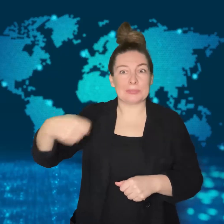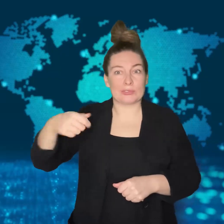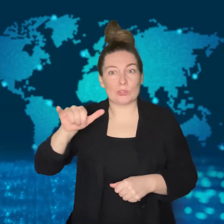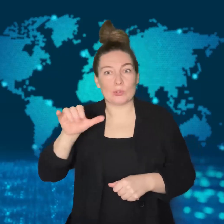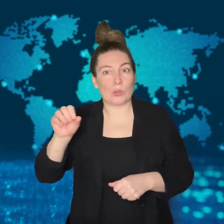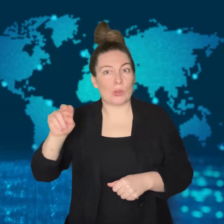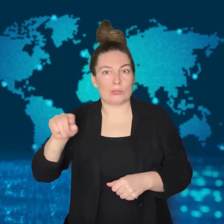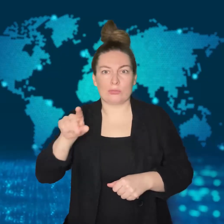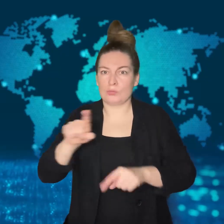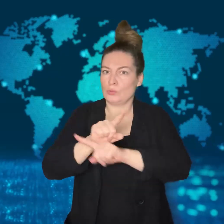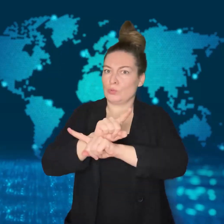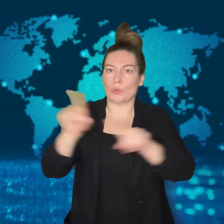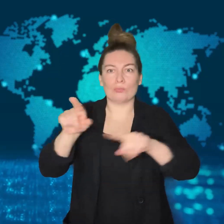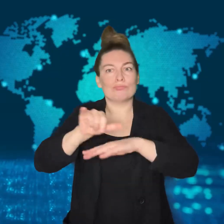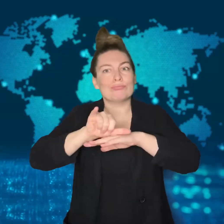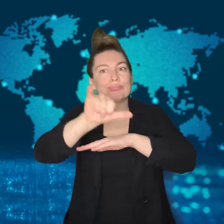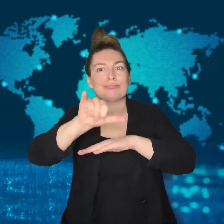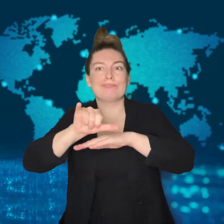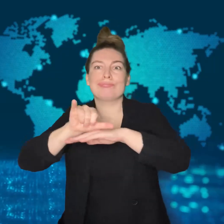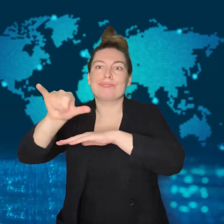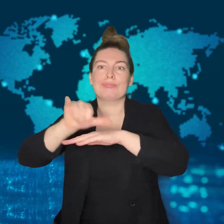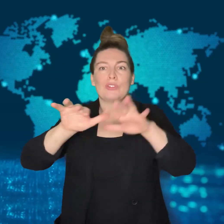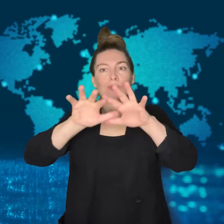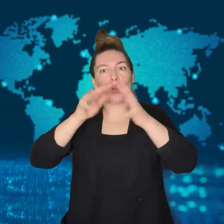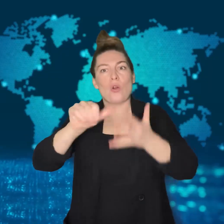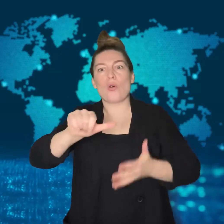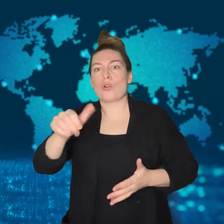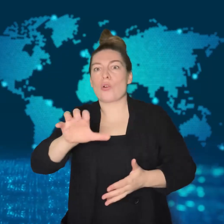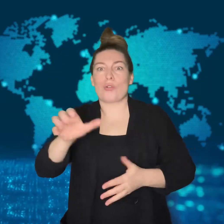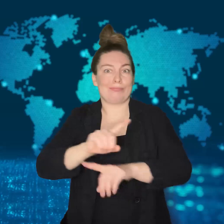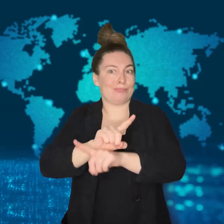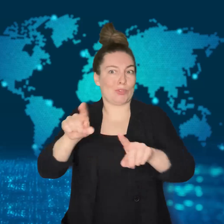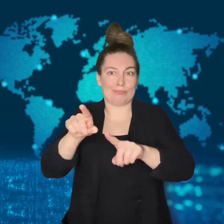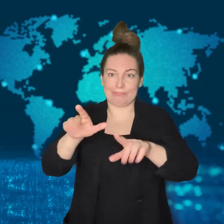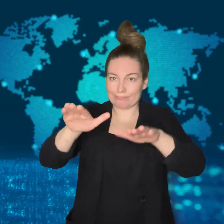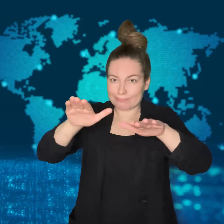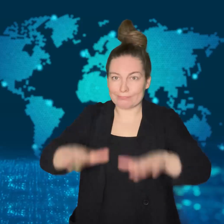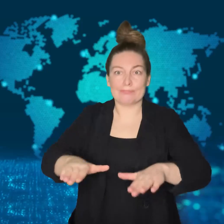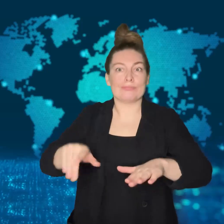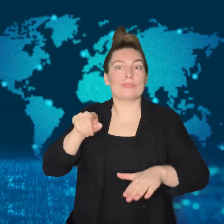an anti-corruption agency requested time to